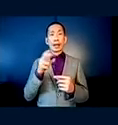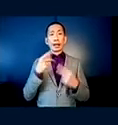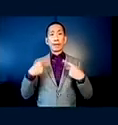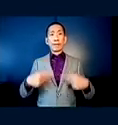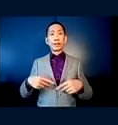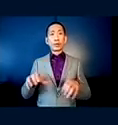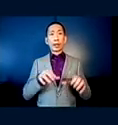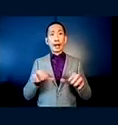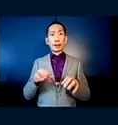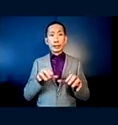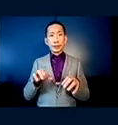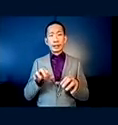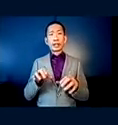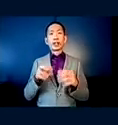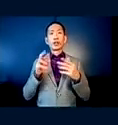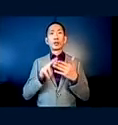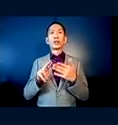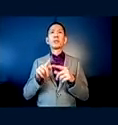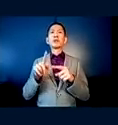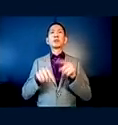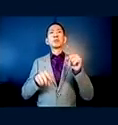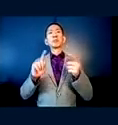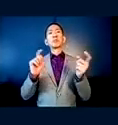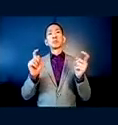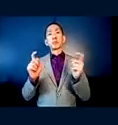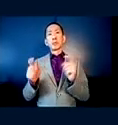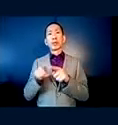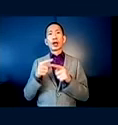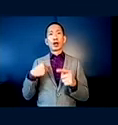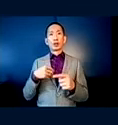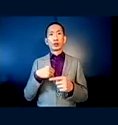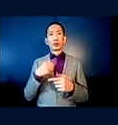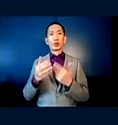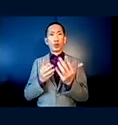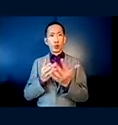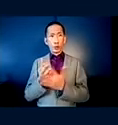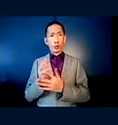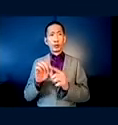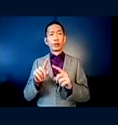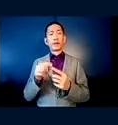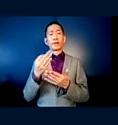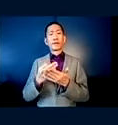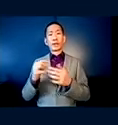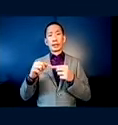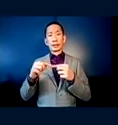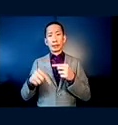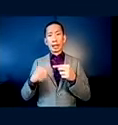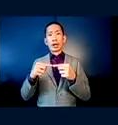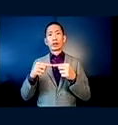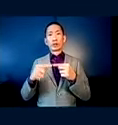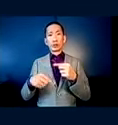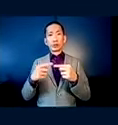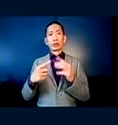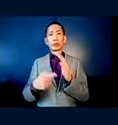RESEARCH BUT AGAIN FROM YEAR TO YEAR THESE SORT OF MODIFY AND CHANGE AS WE GO THROUGH